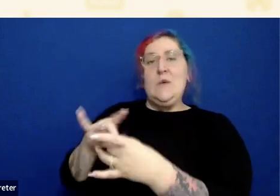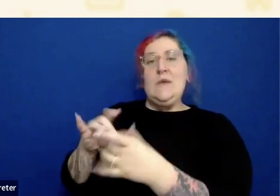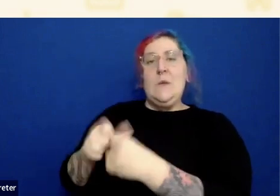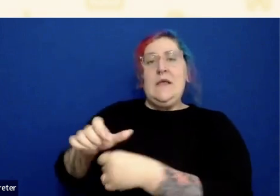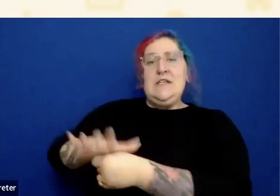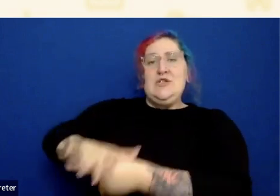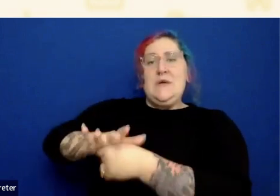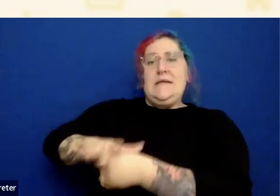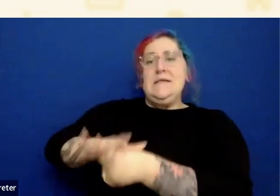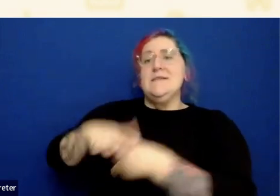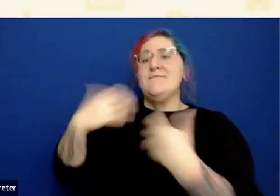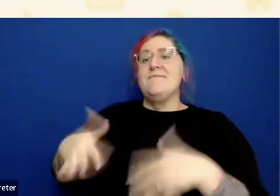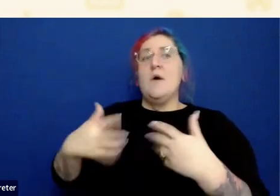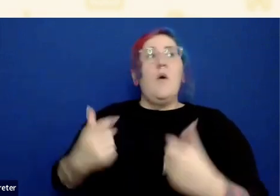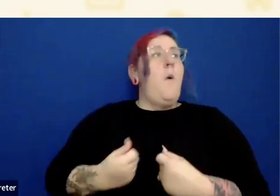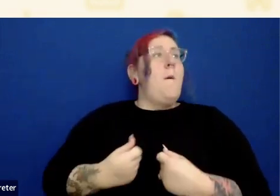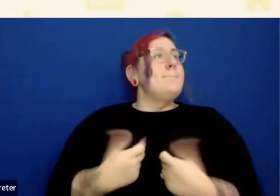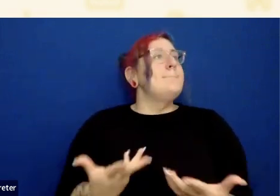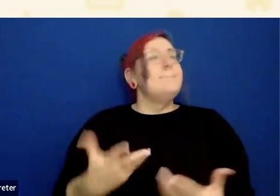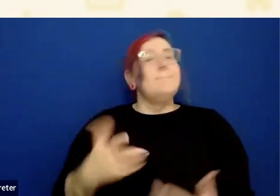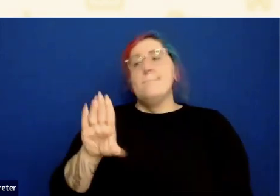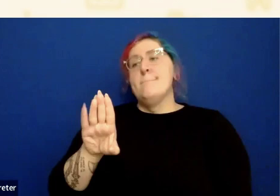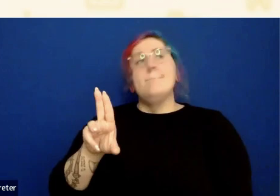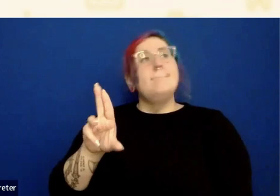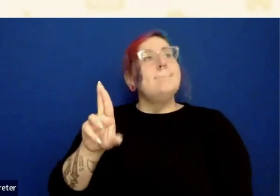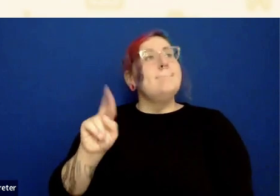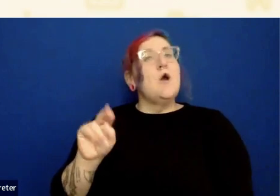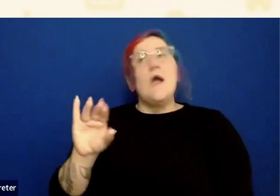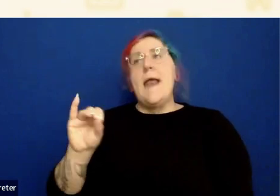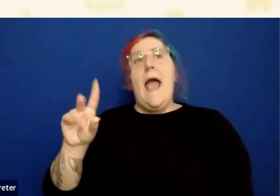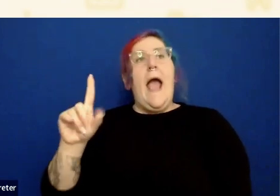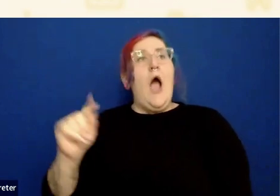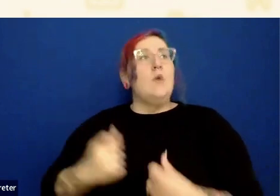Burnout, its a thing. And every time you don't achieve your goal,